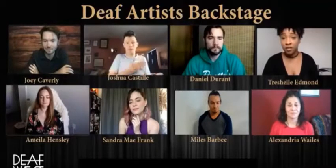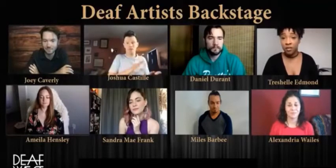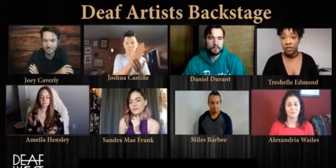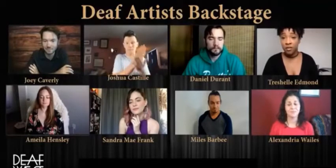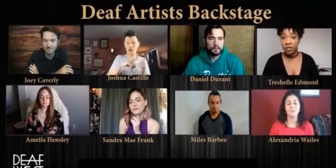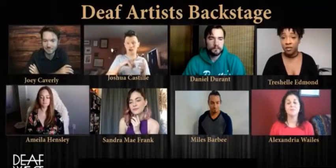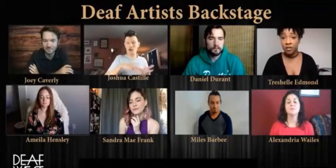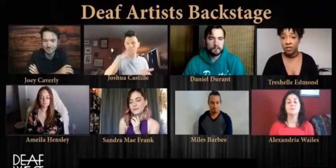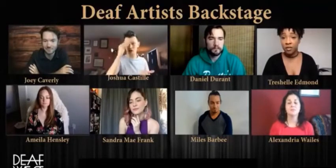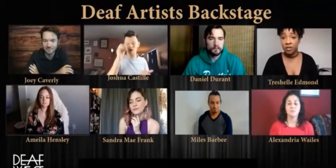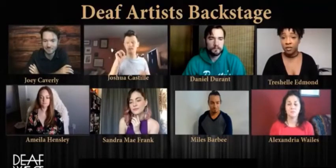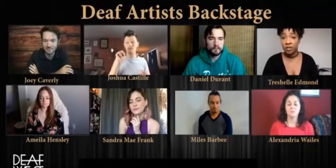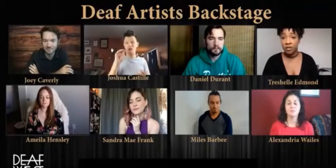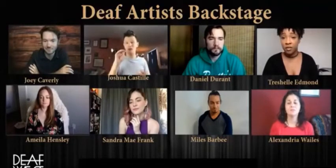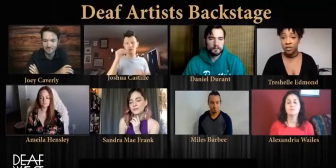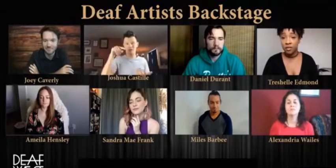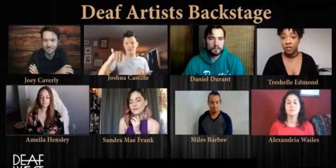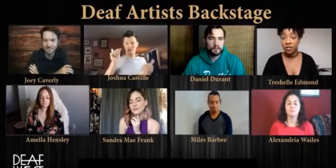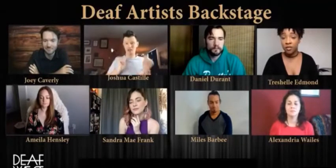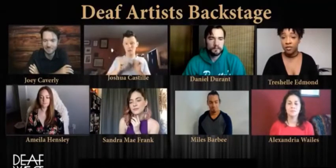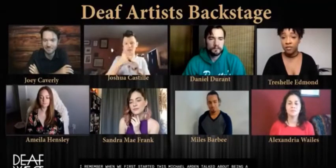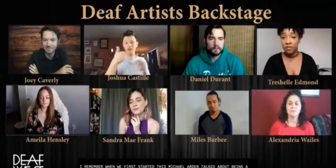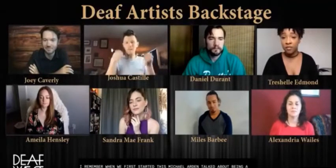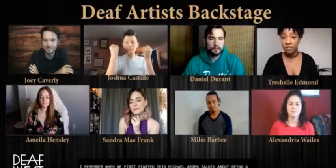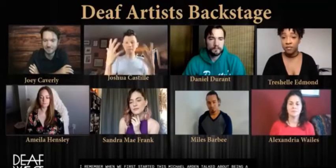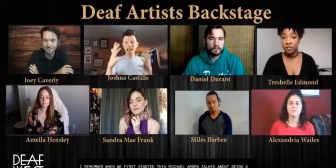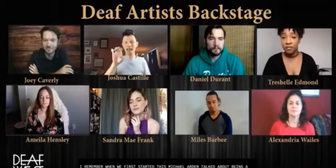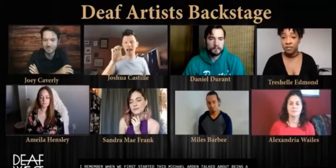They had to learn sign language from us. We were learning the music from them.